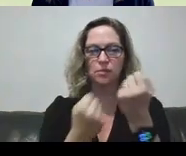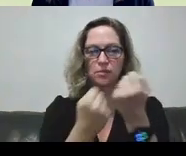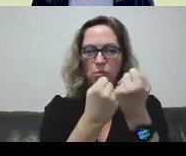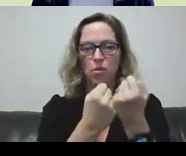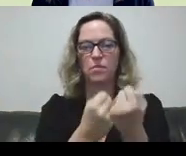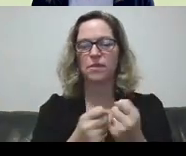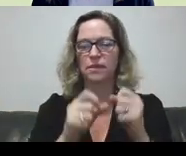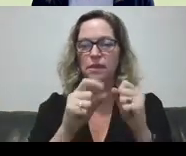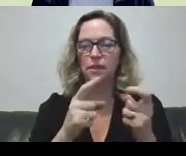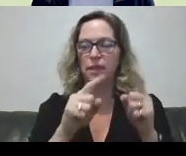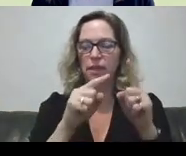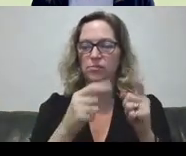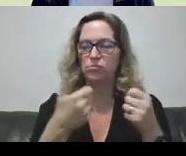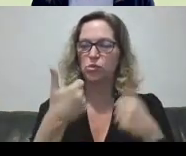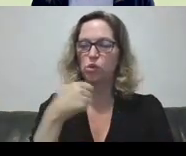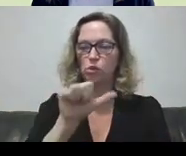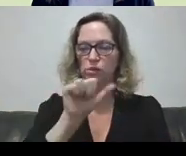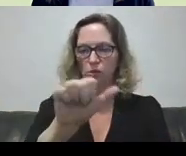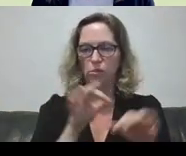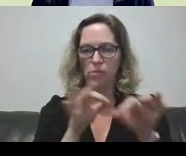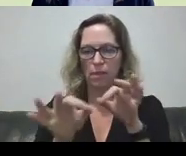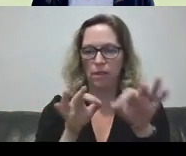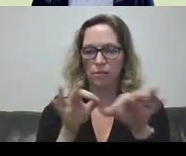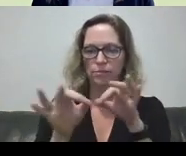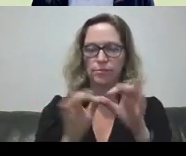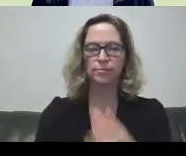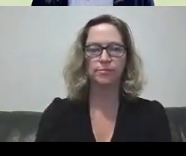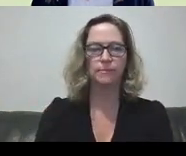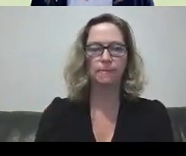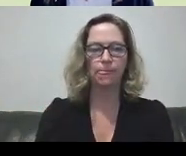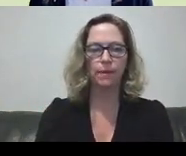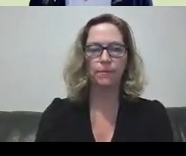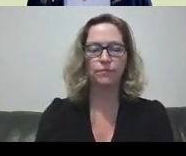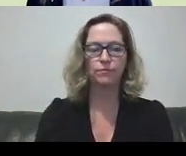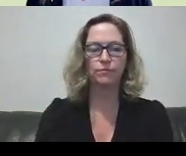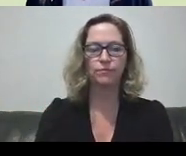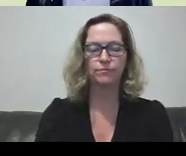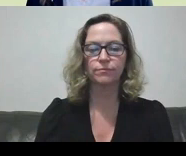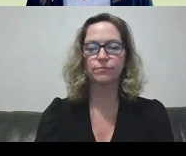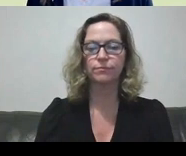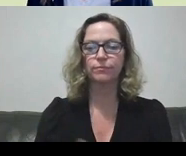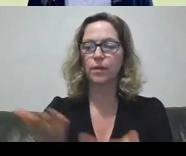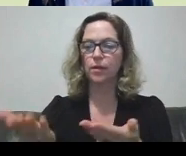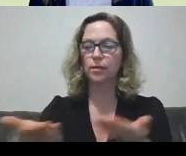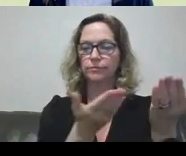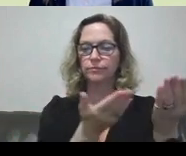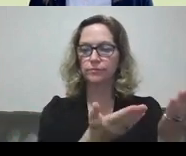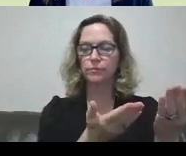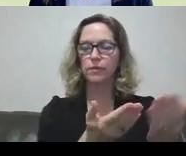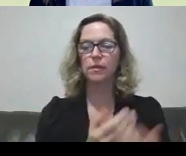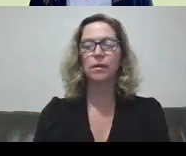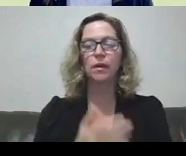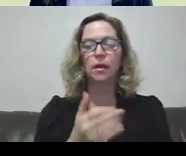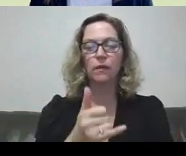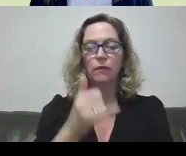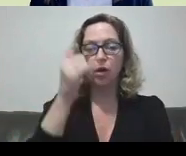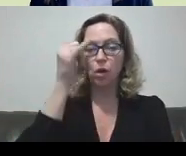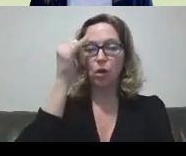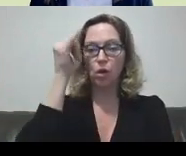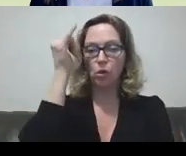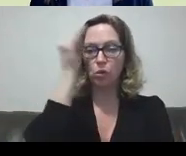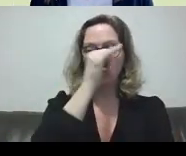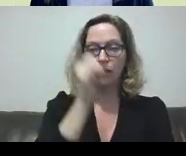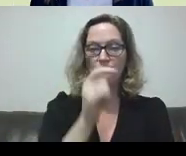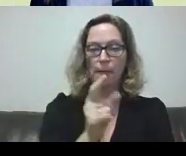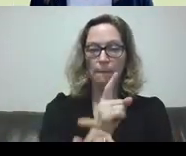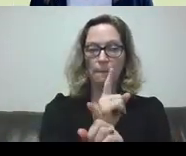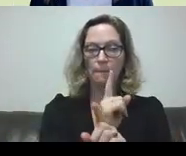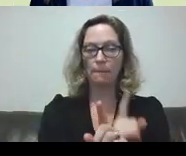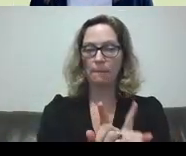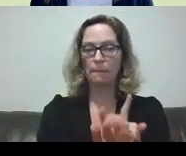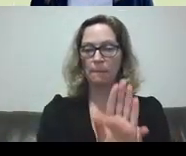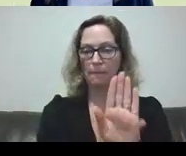plan. Looking at this slide here we see a green passive face and we see a red